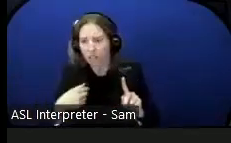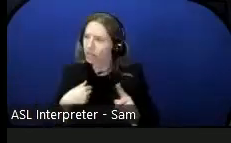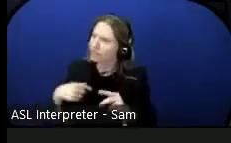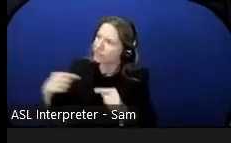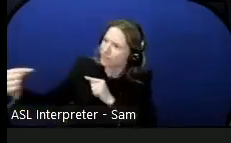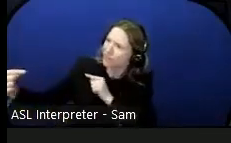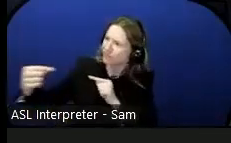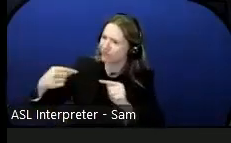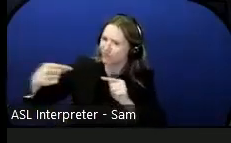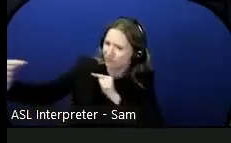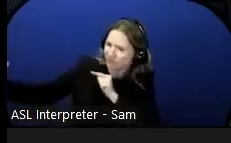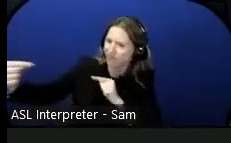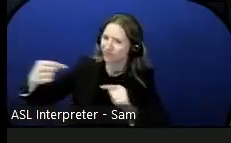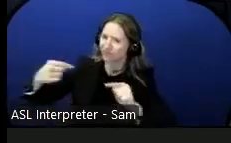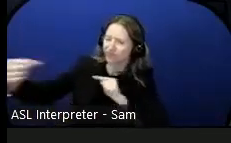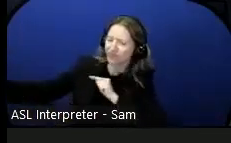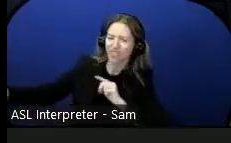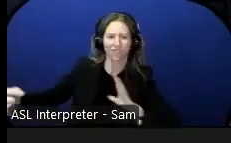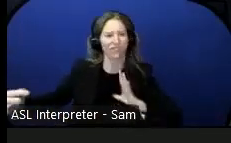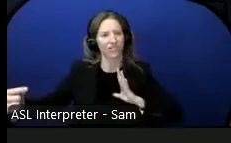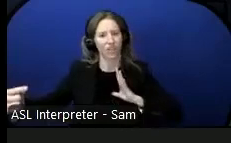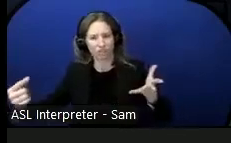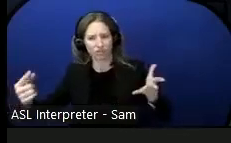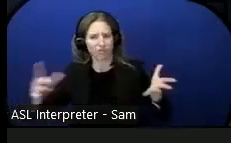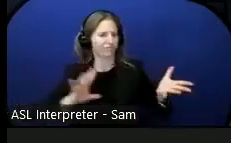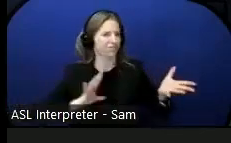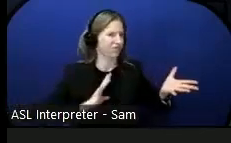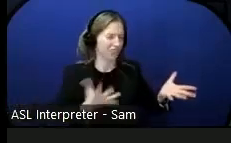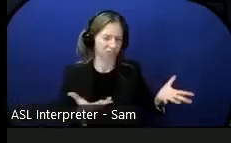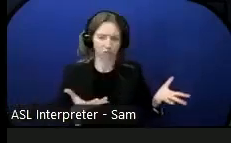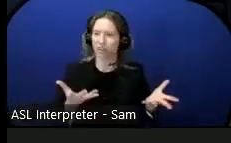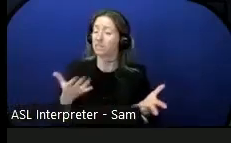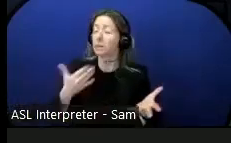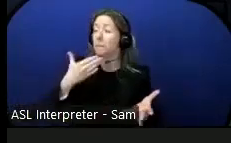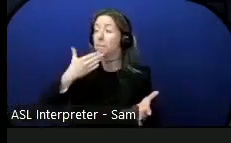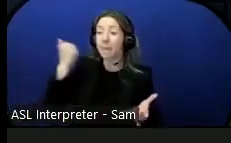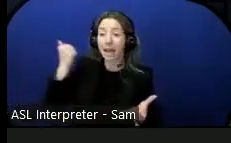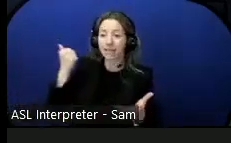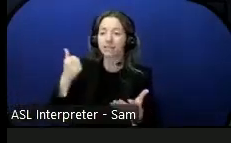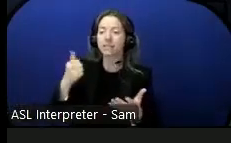It's better to just make sure we can all see what we're doing. And along those lines,